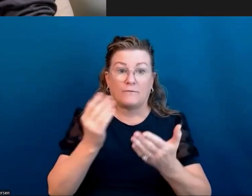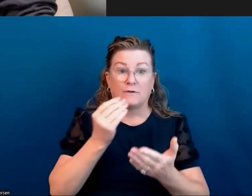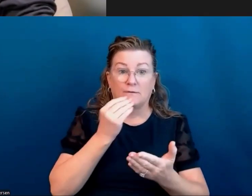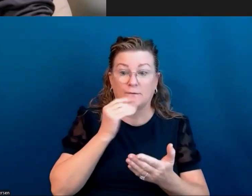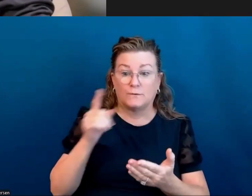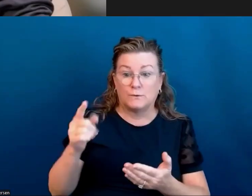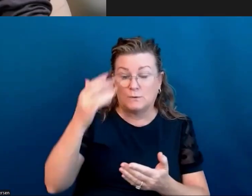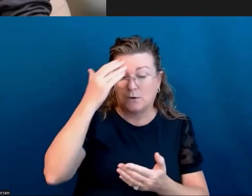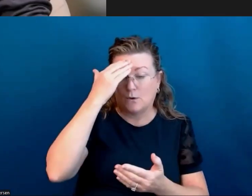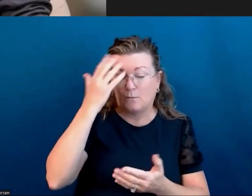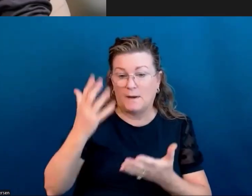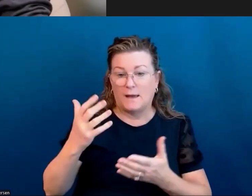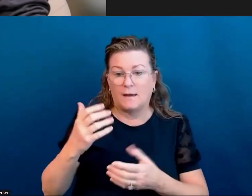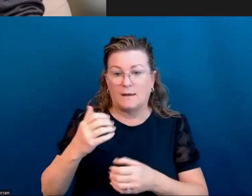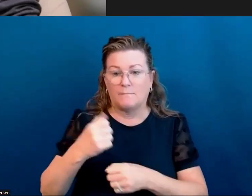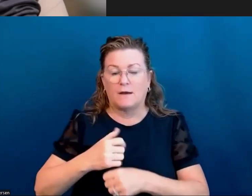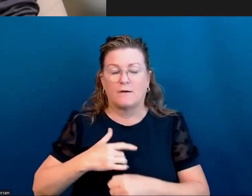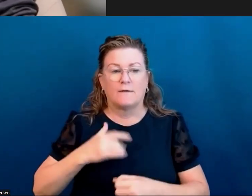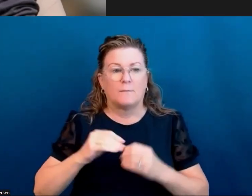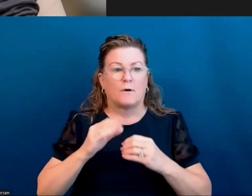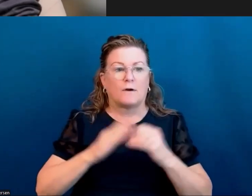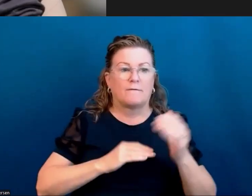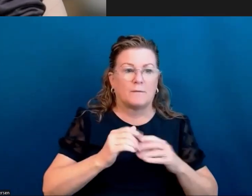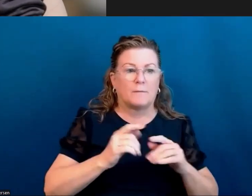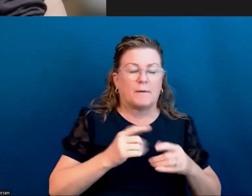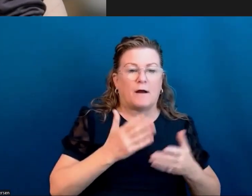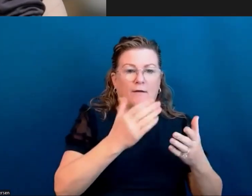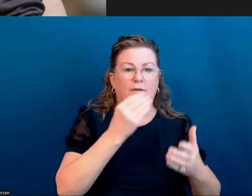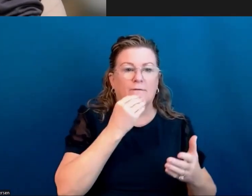might make her feel more comfortable, but then offering the foods that you know she's going to eat.